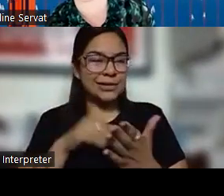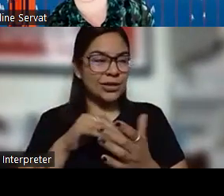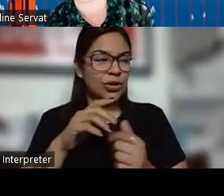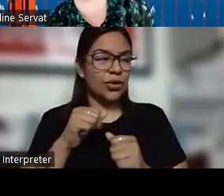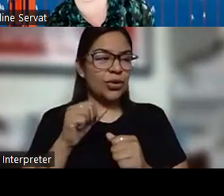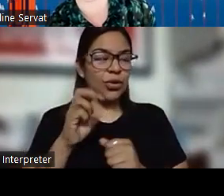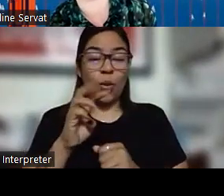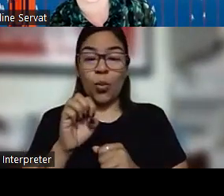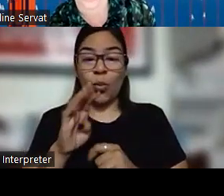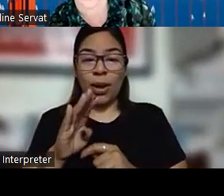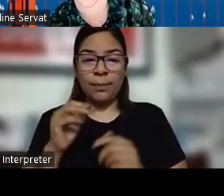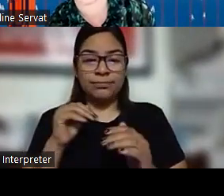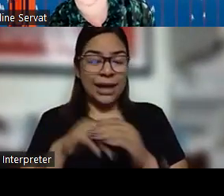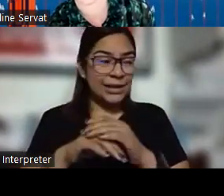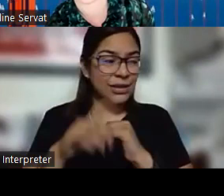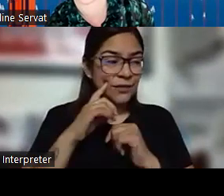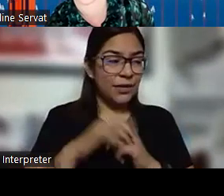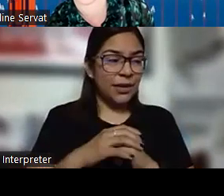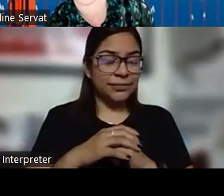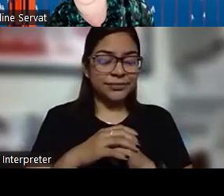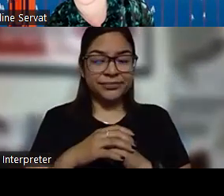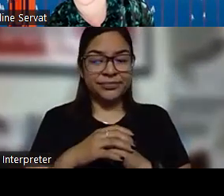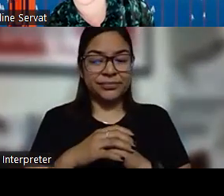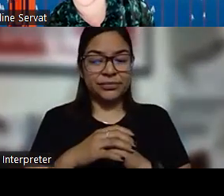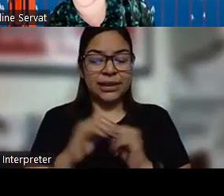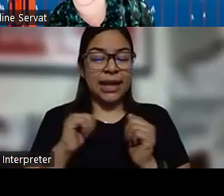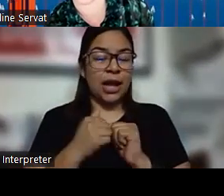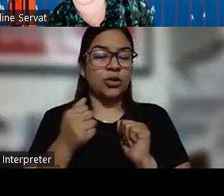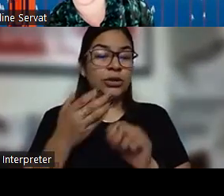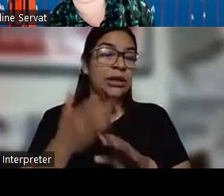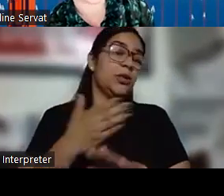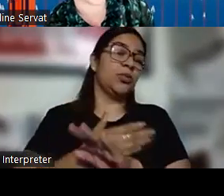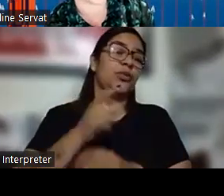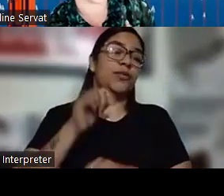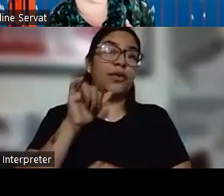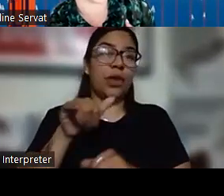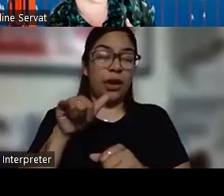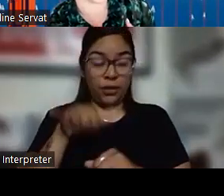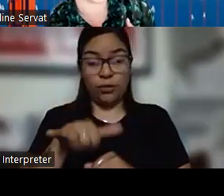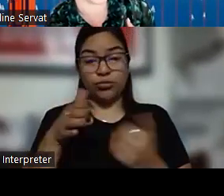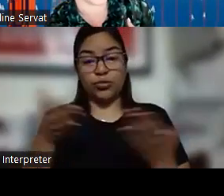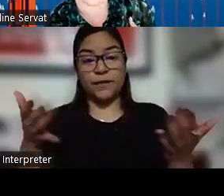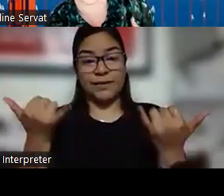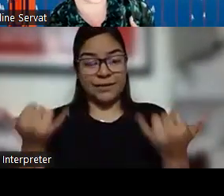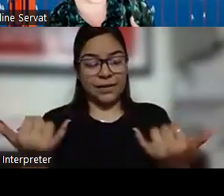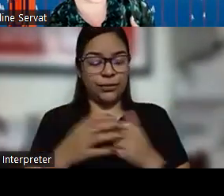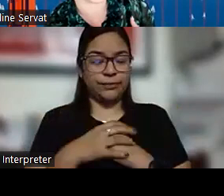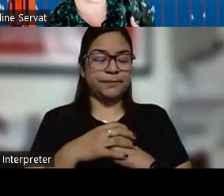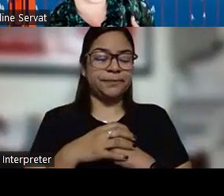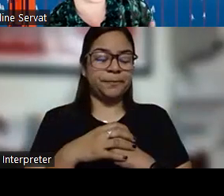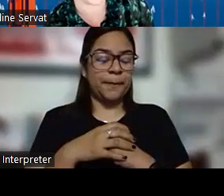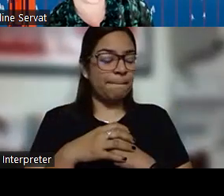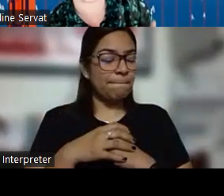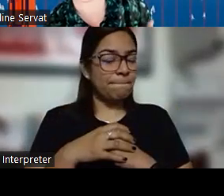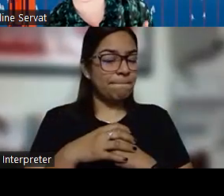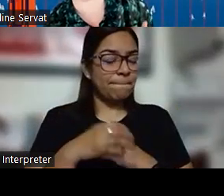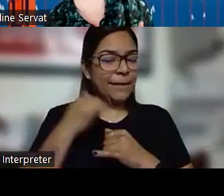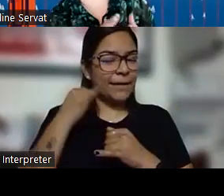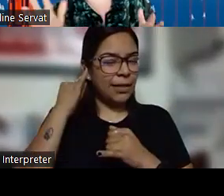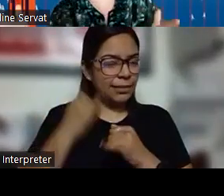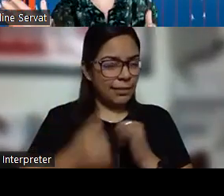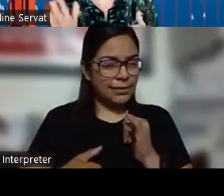improve person Center navigation of these Services um and uh that the last one would be longer term